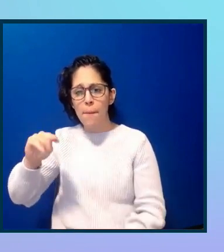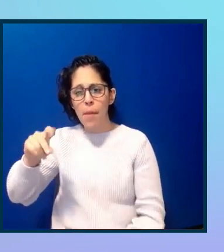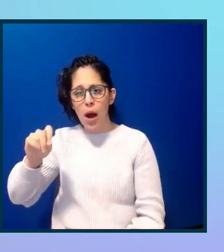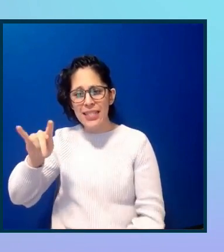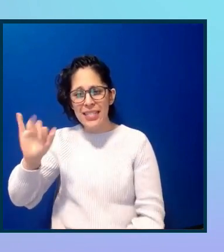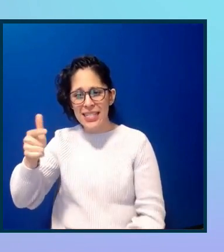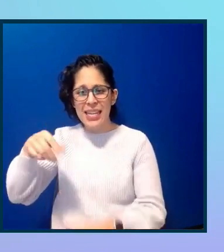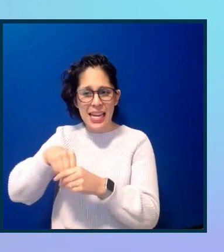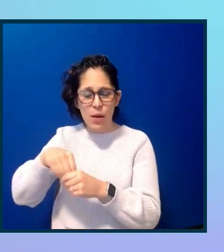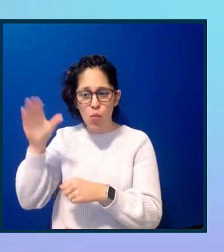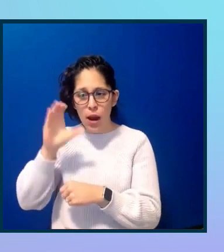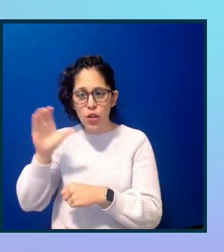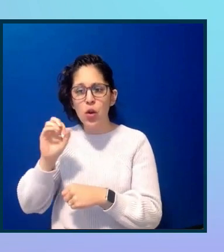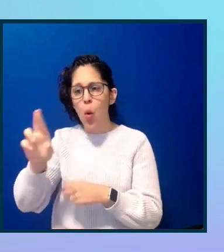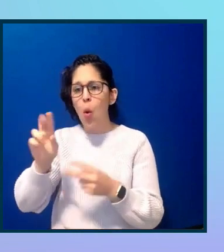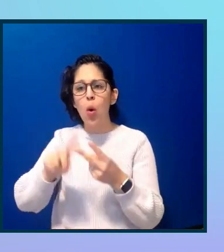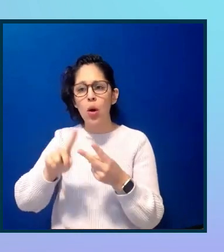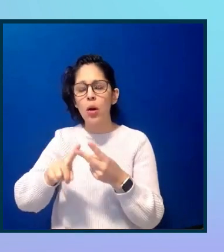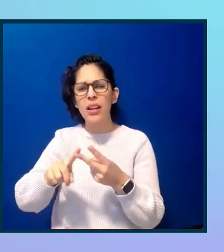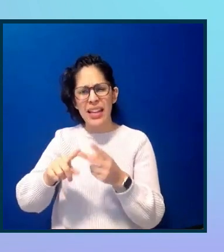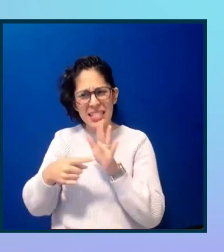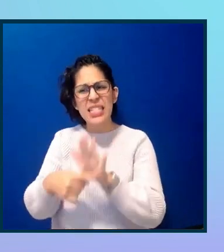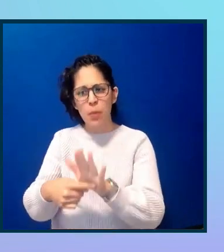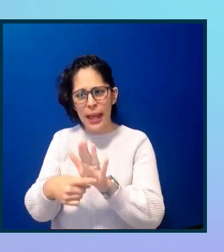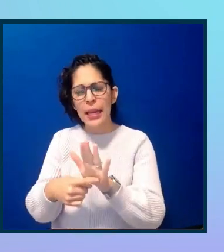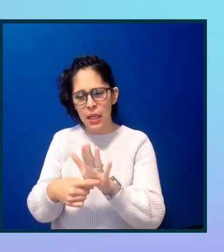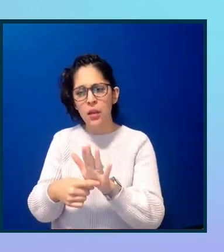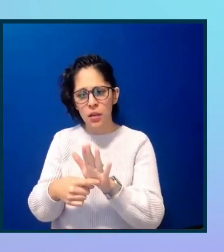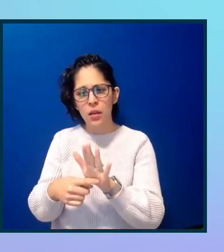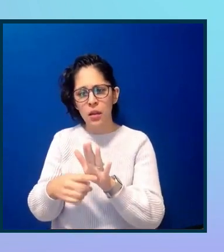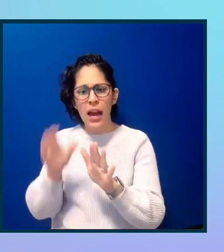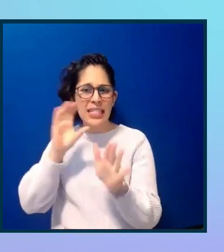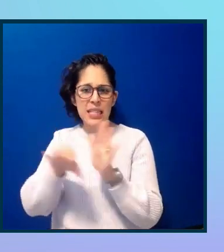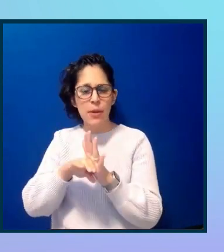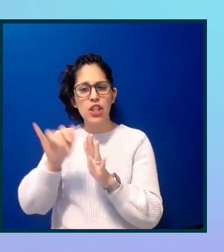Or is it displaying a static image that's getting switched out?" Wonderful question.